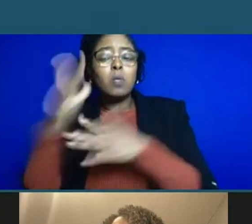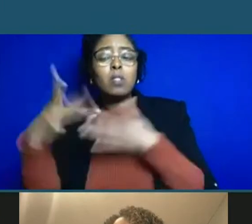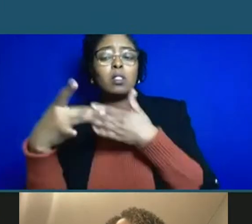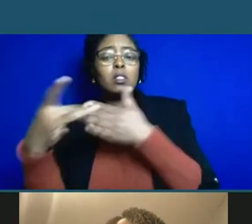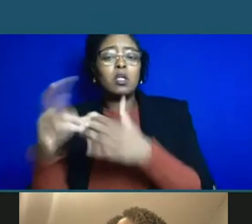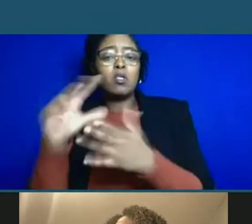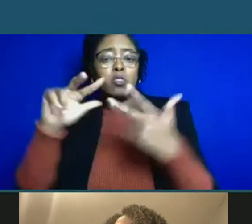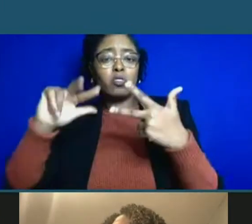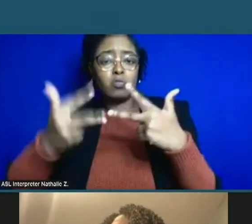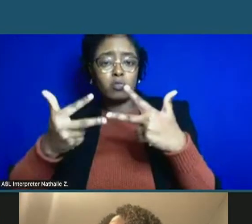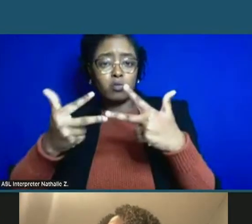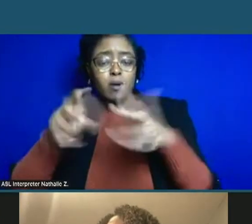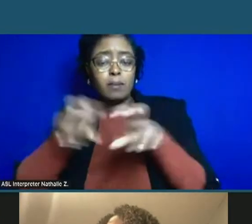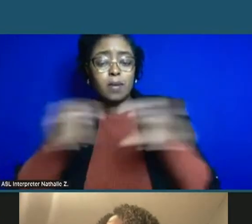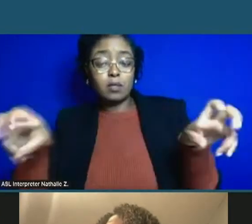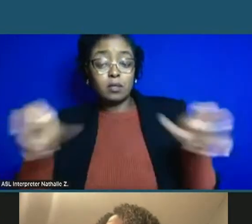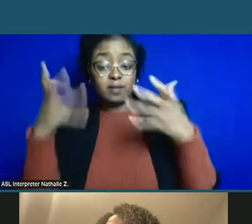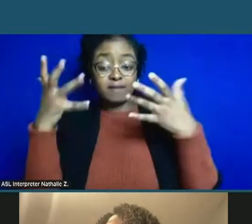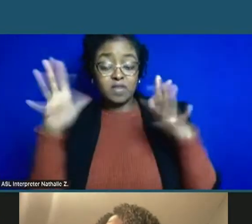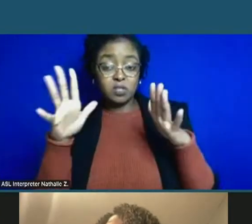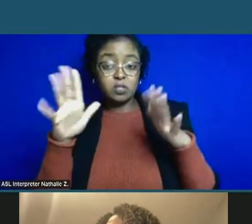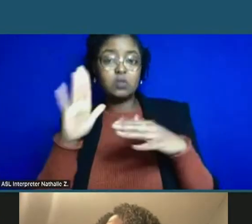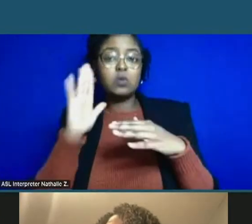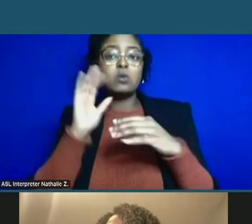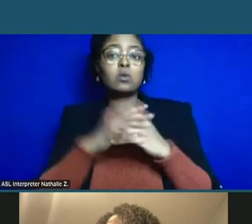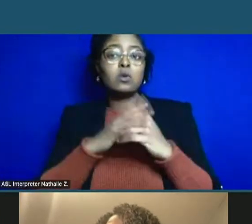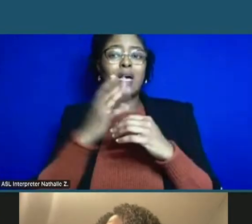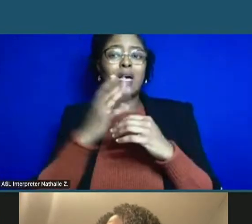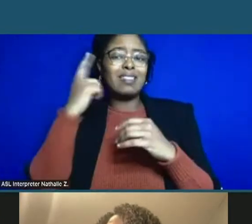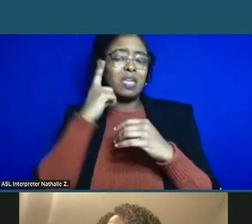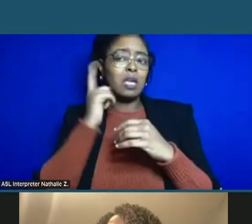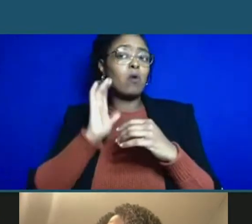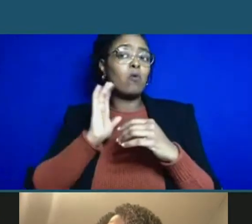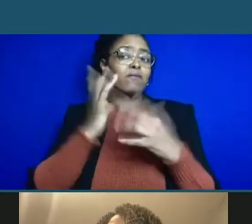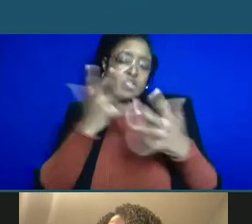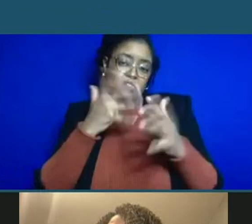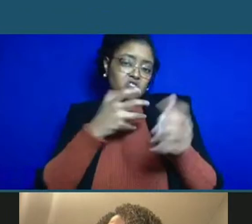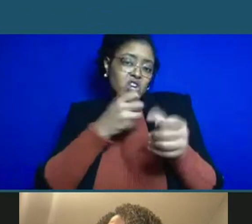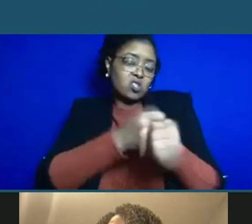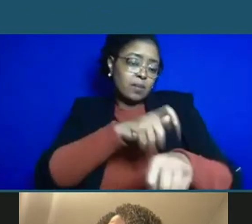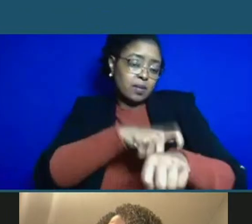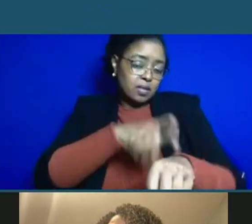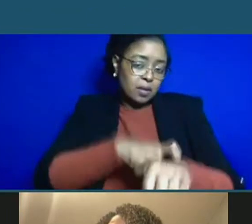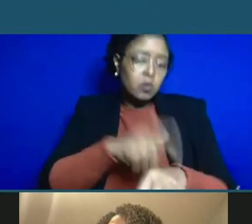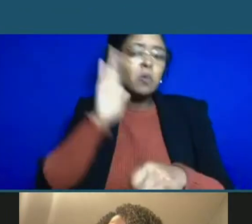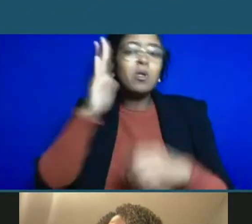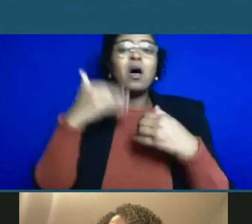Sorry who's going to ad the third panel? And then we'll have